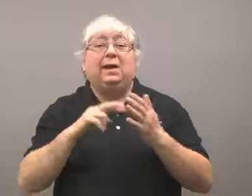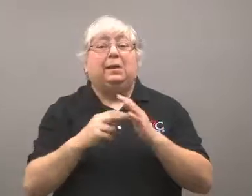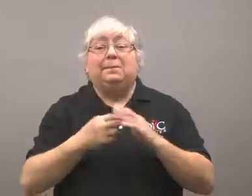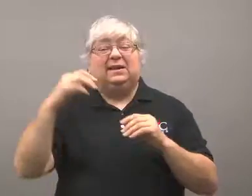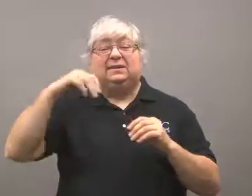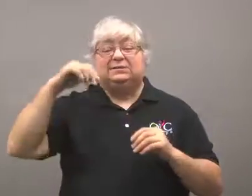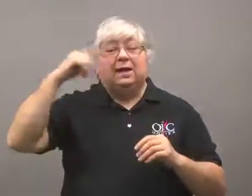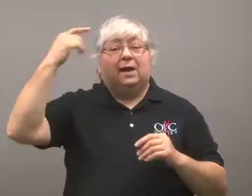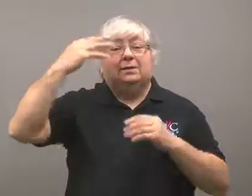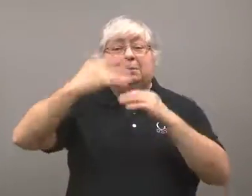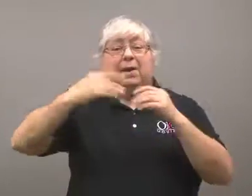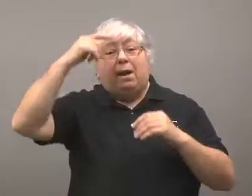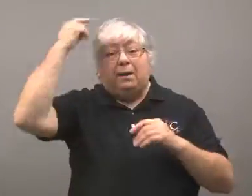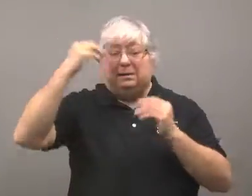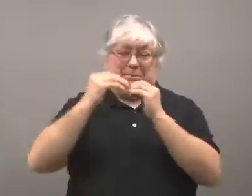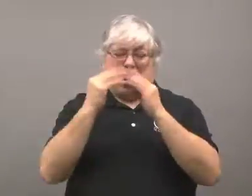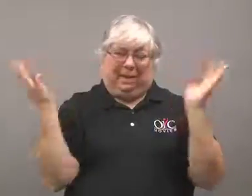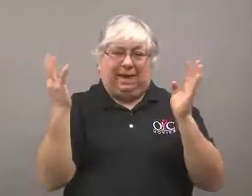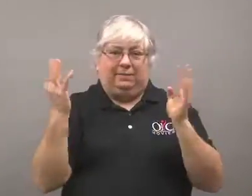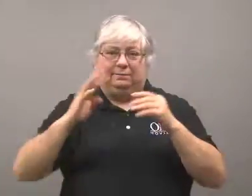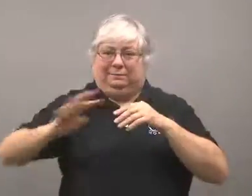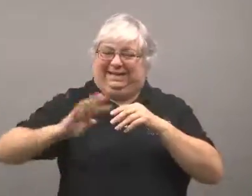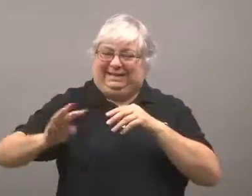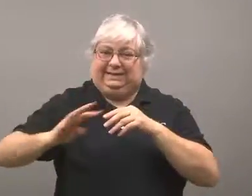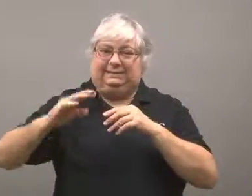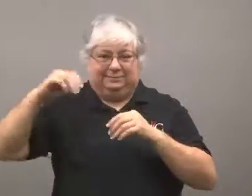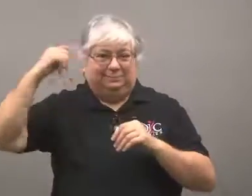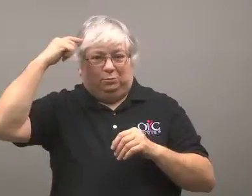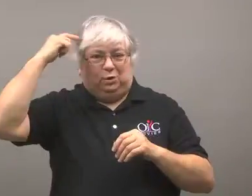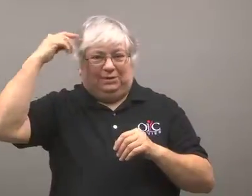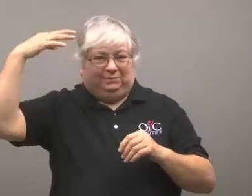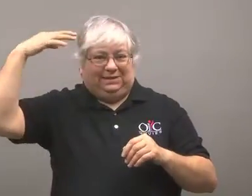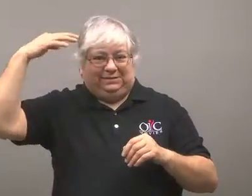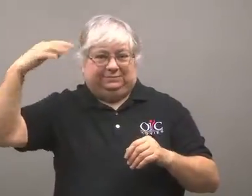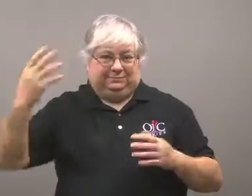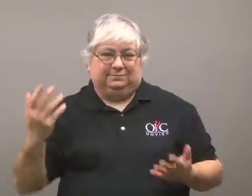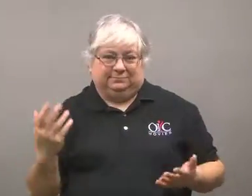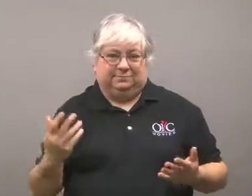which are caused by brain bleeds from ruptured blood vessels.